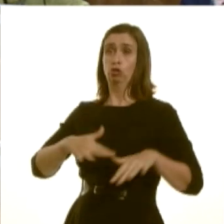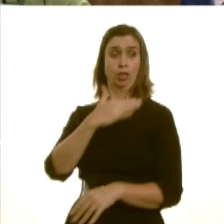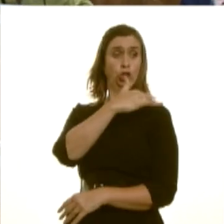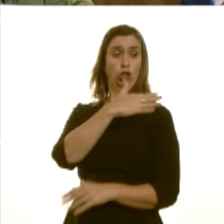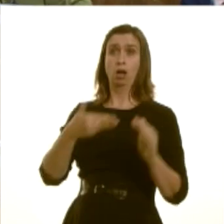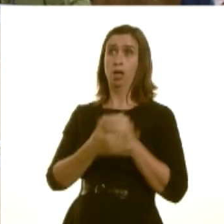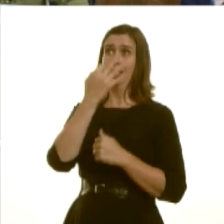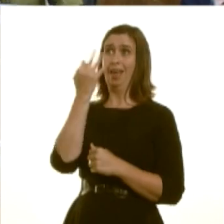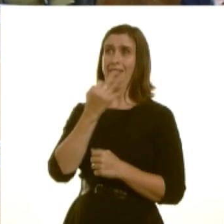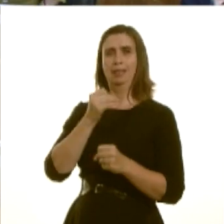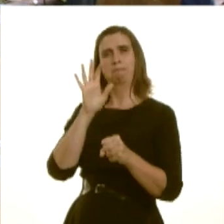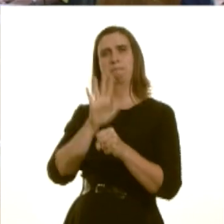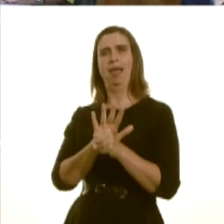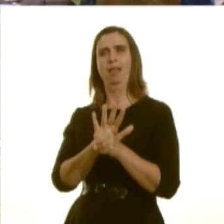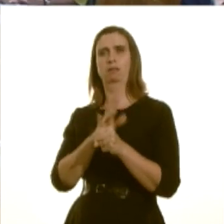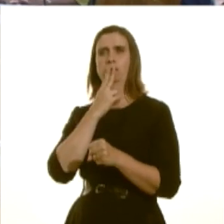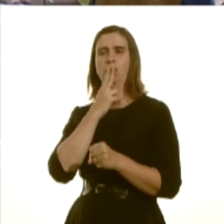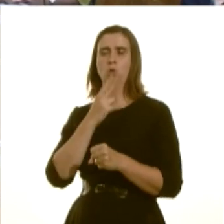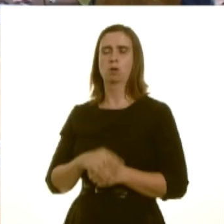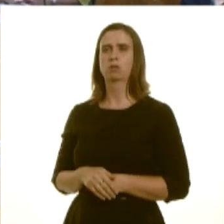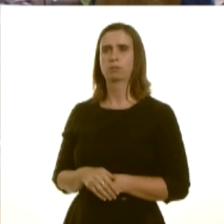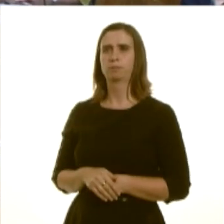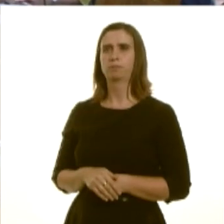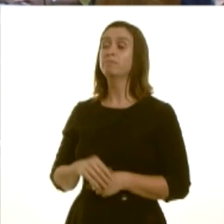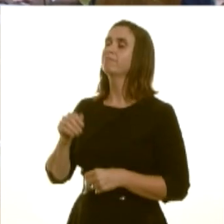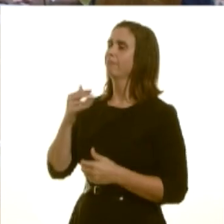Sandy Mewies: As you know, I have raised the issue of banning smoking in cars with children